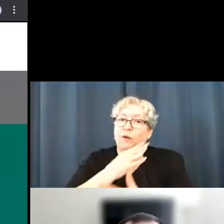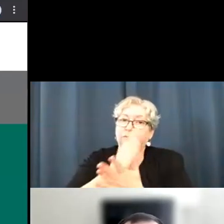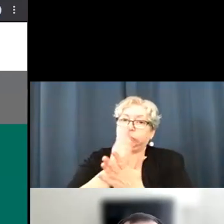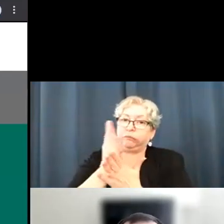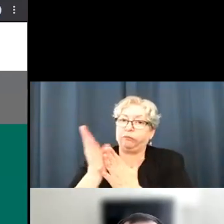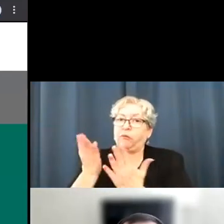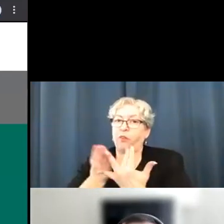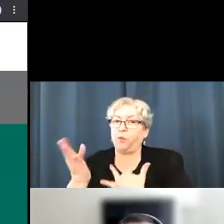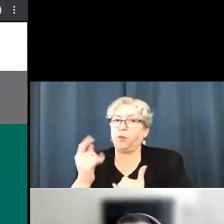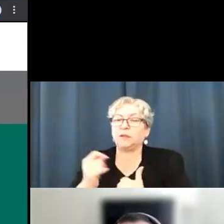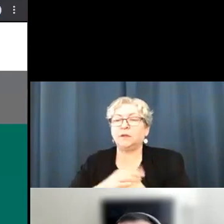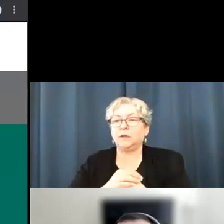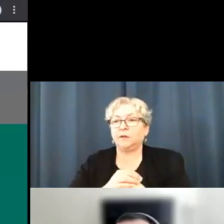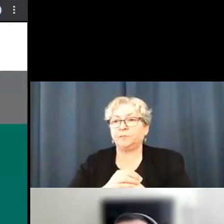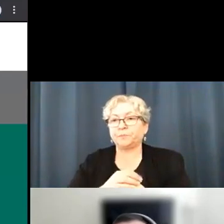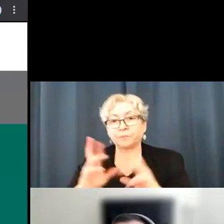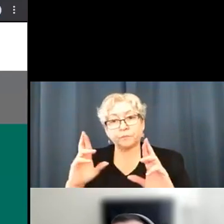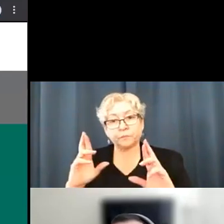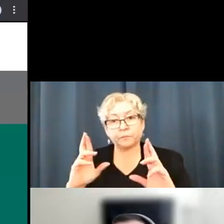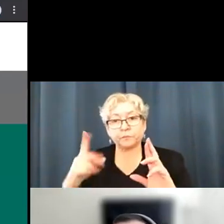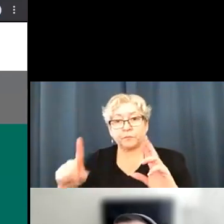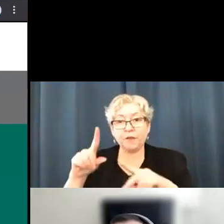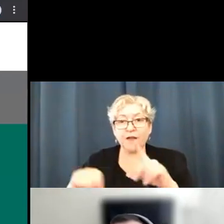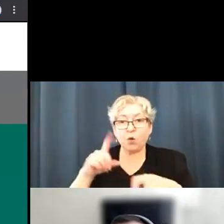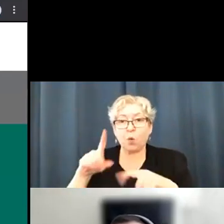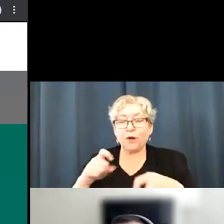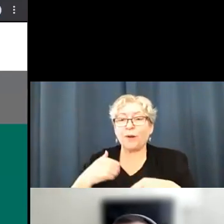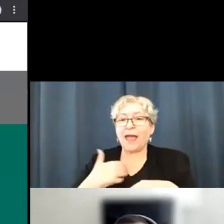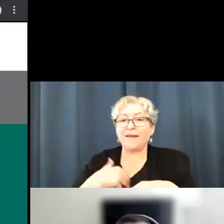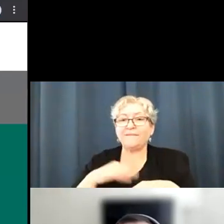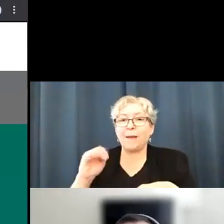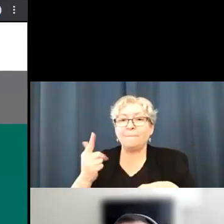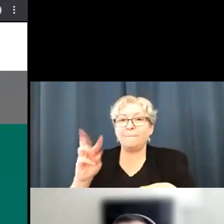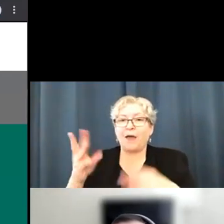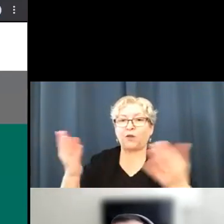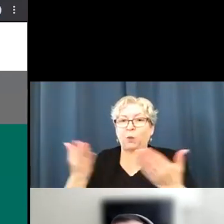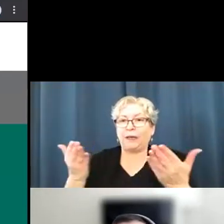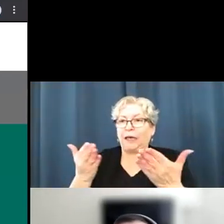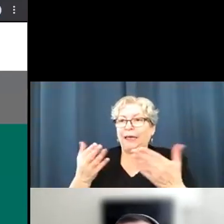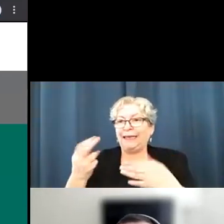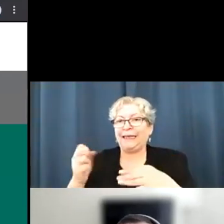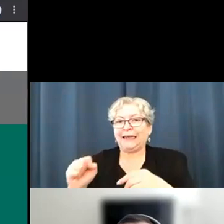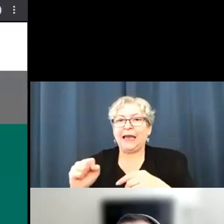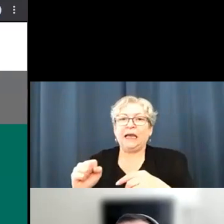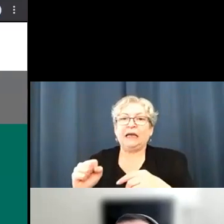And I hope we have some questions. I know we've got Matthew in the room now who can field some questions. I don't know, Matt,